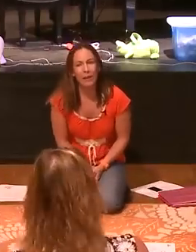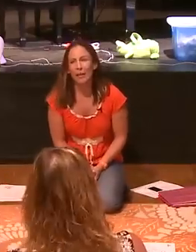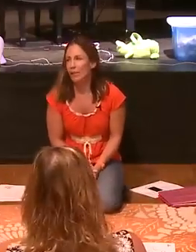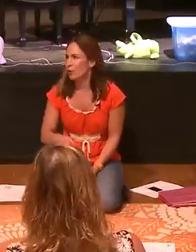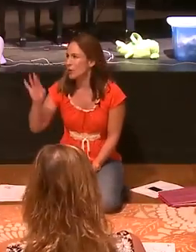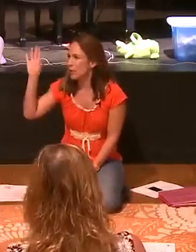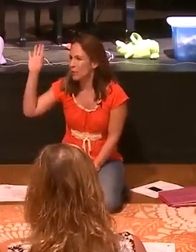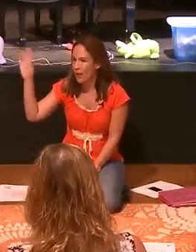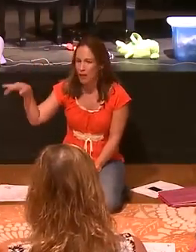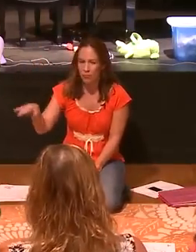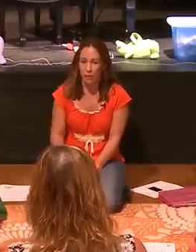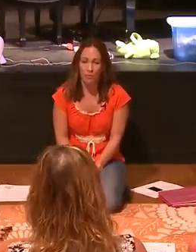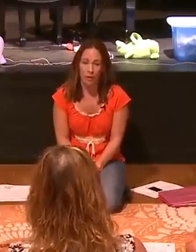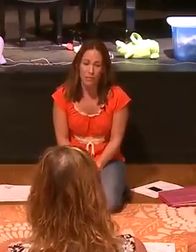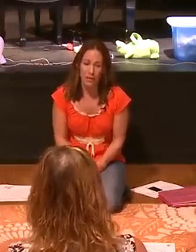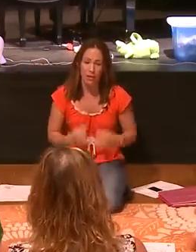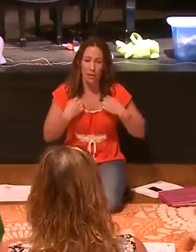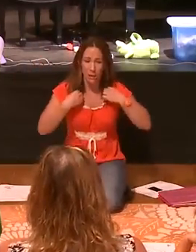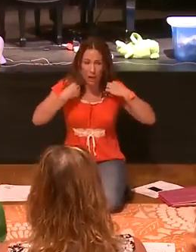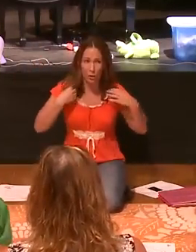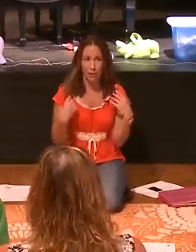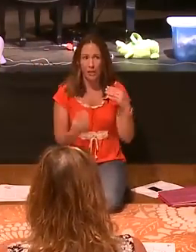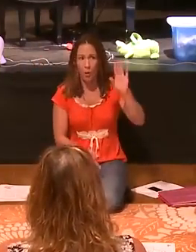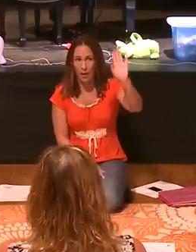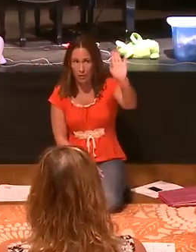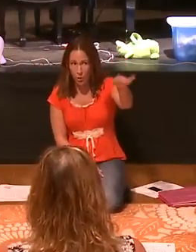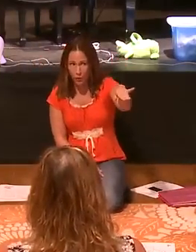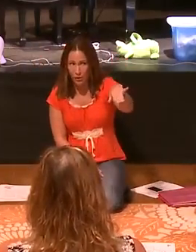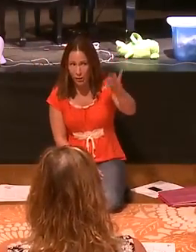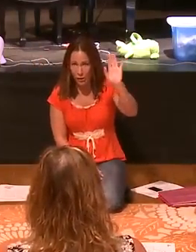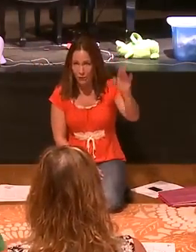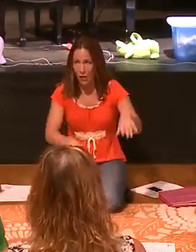Then if some of them need or get tired or need a quiet corner there's the sofa